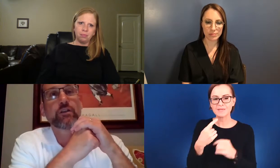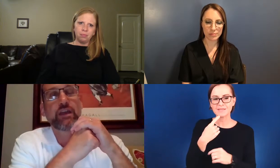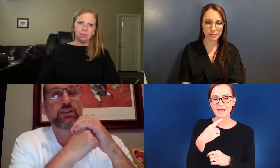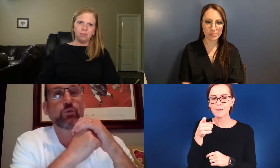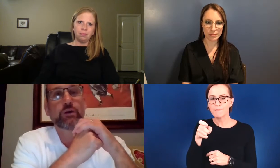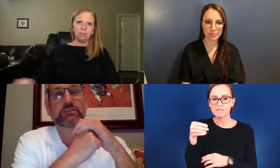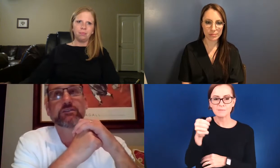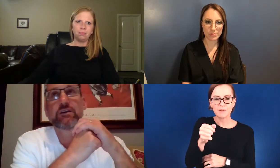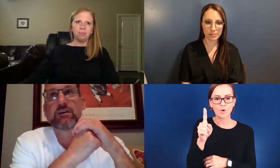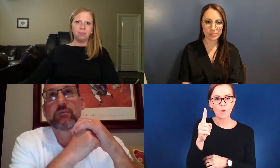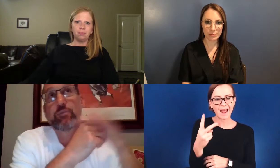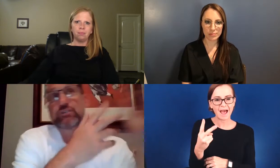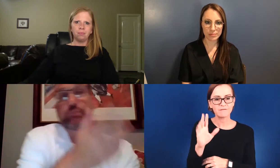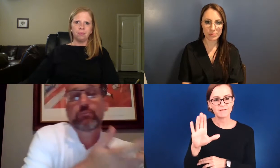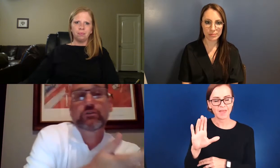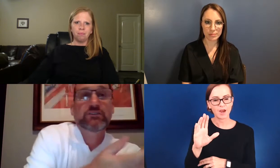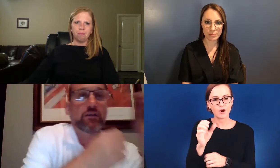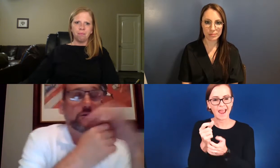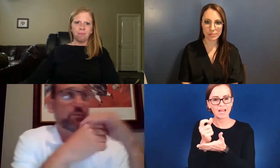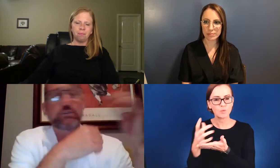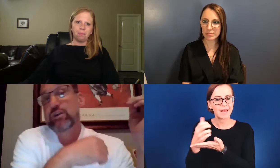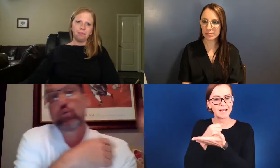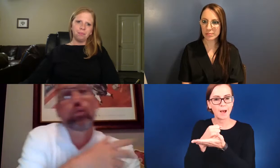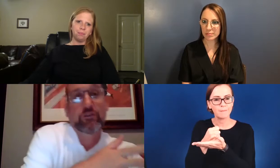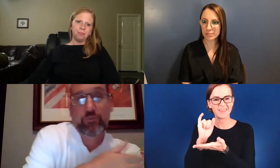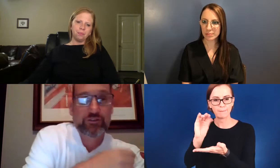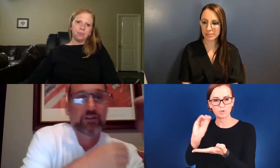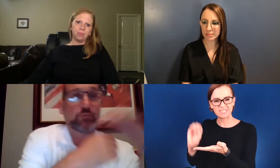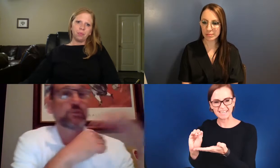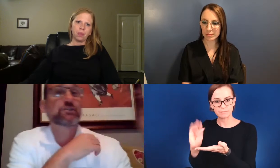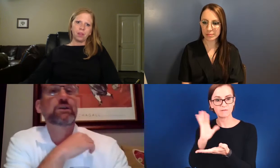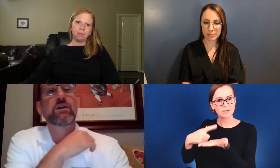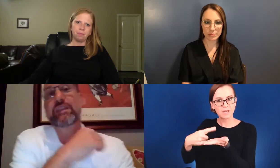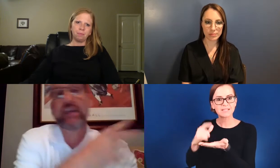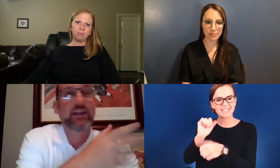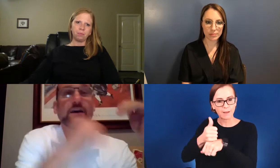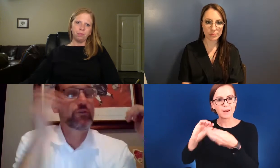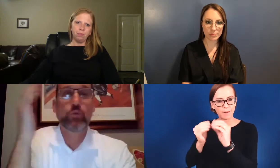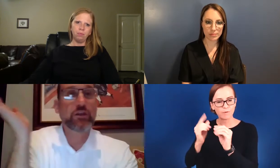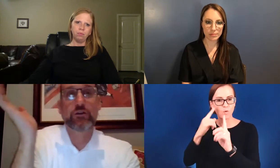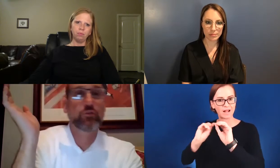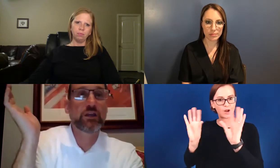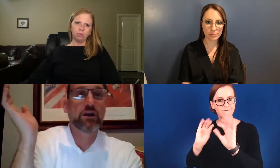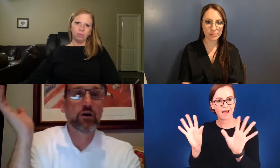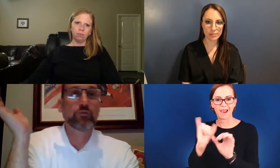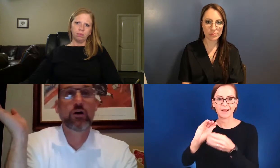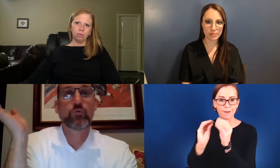on an annual basis. Maybe it should be a percent, maybe it should be a quarter of a percent, maybe it should be on the net, nobody could agree on